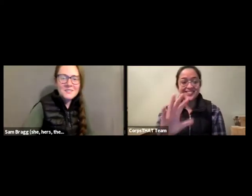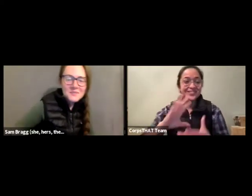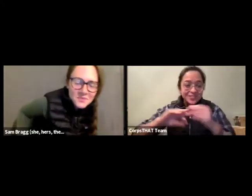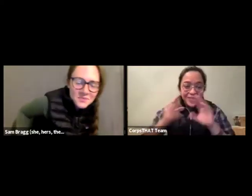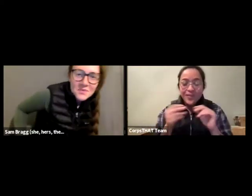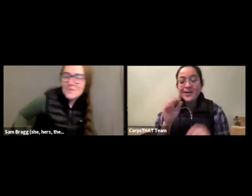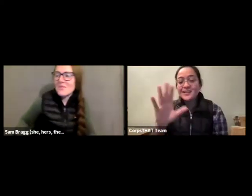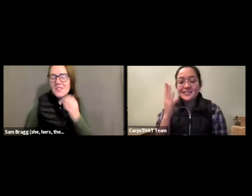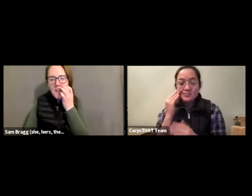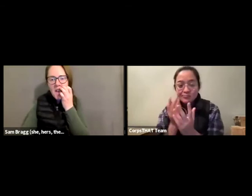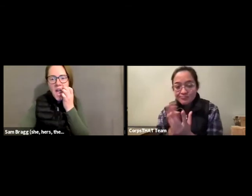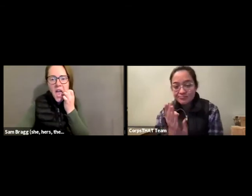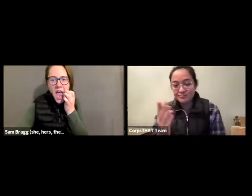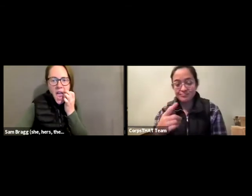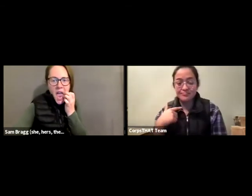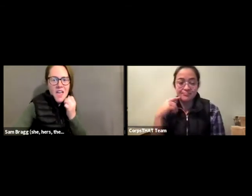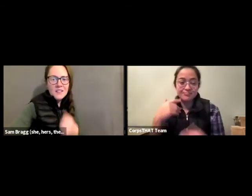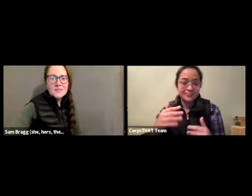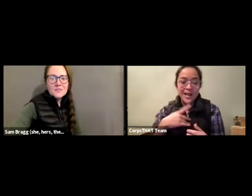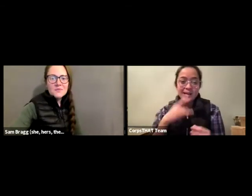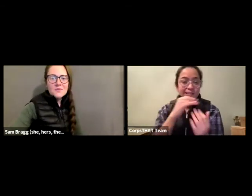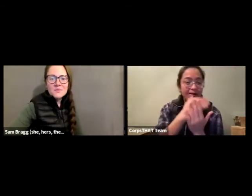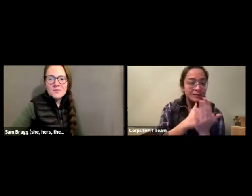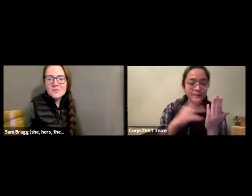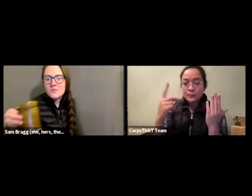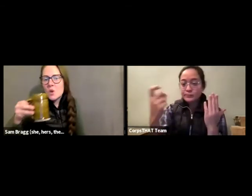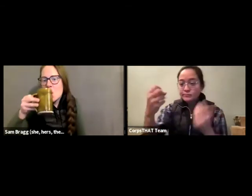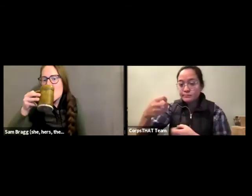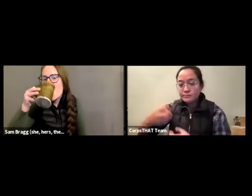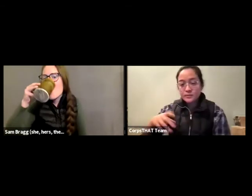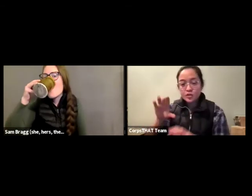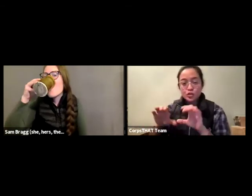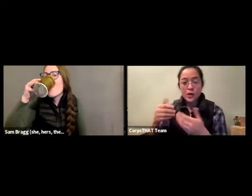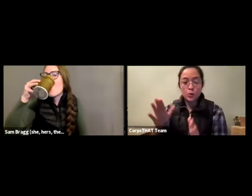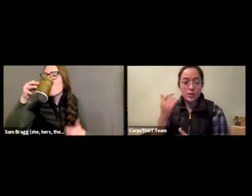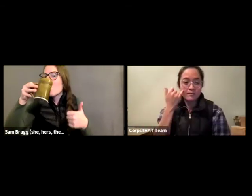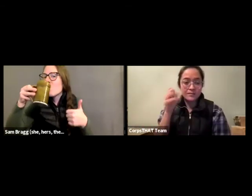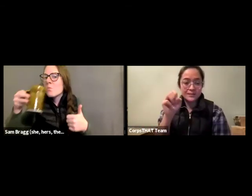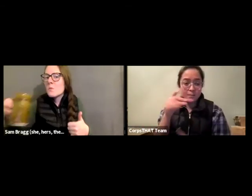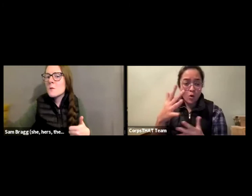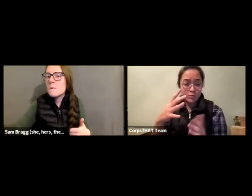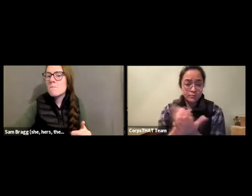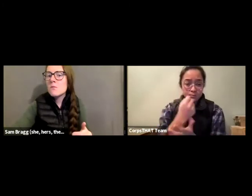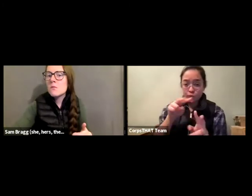thank you Sam i always enjoy your stories and your experience and I’ve seen that there's a